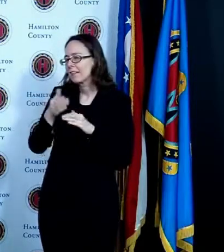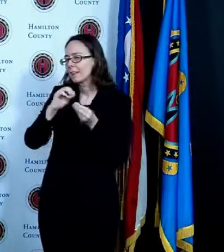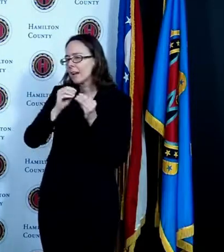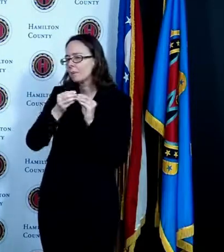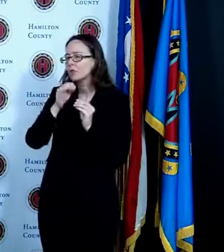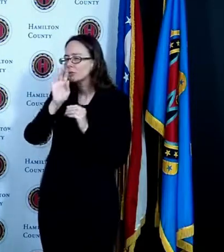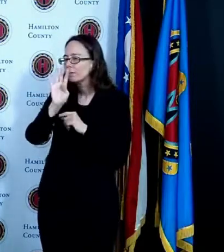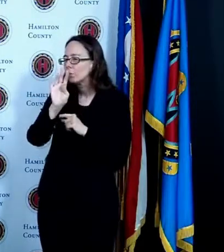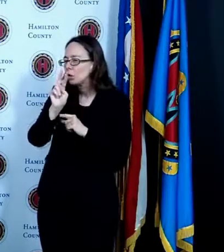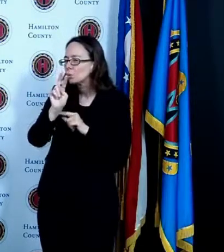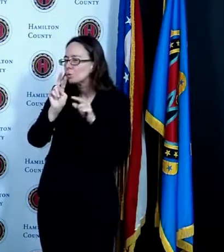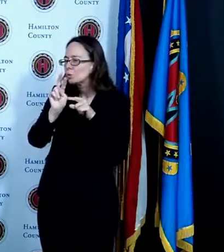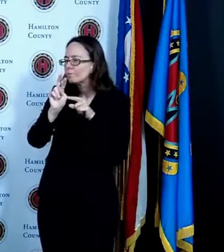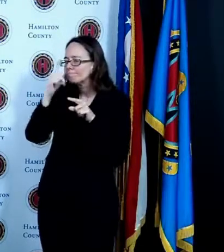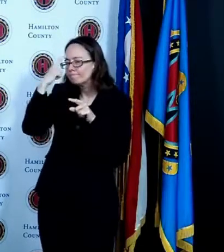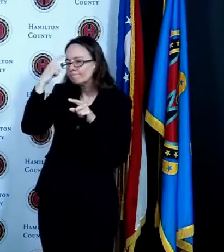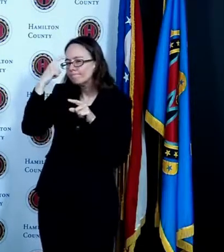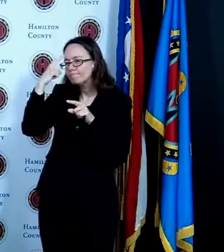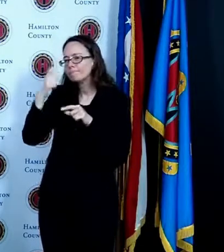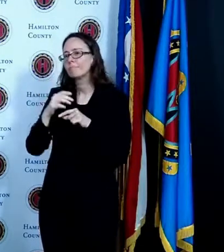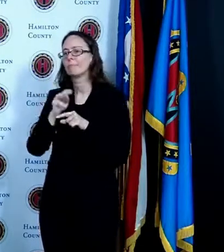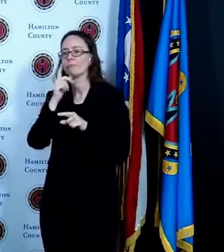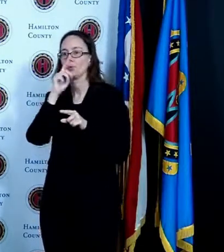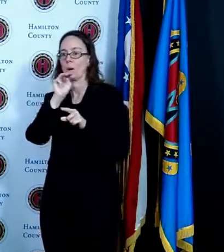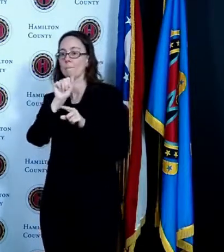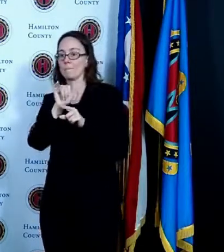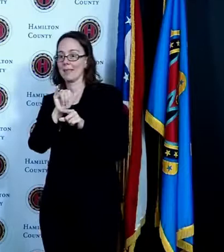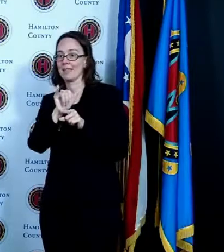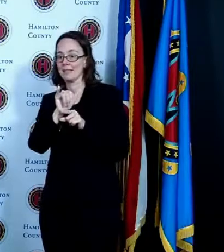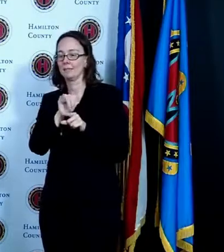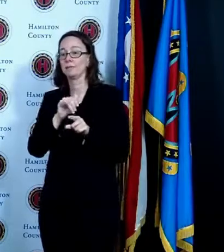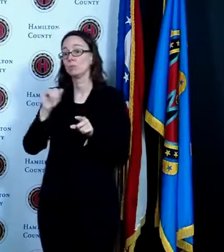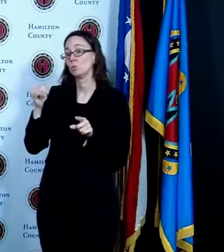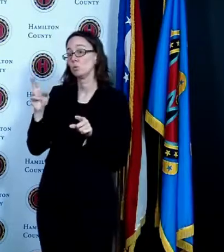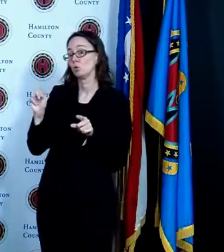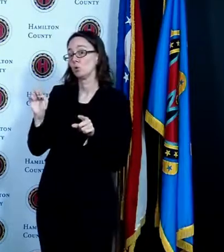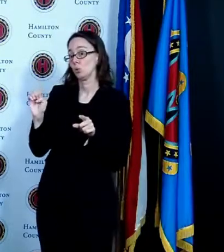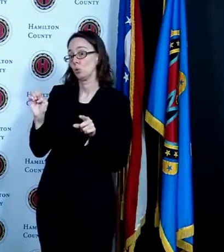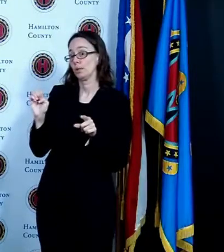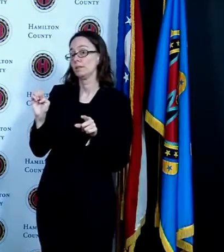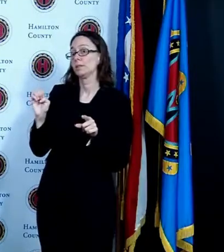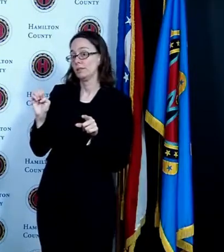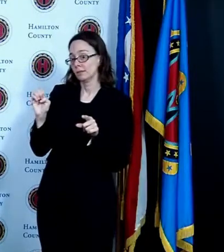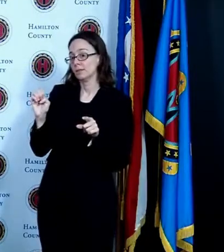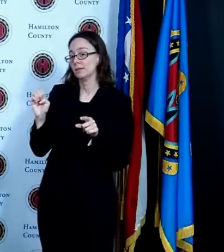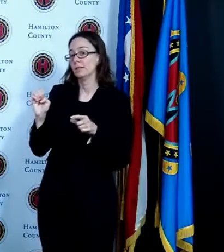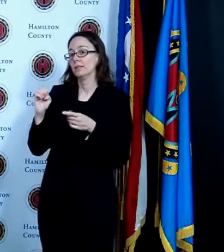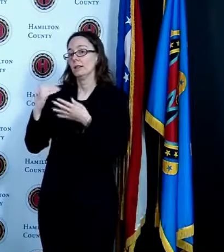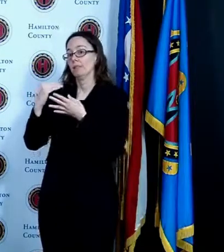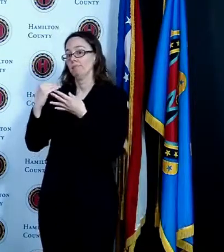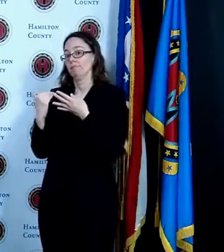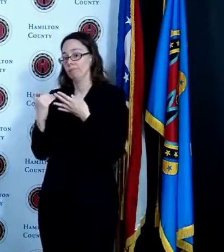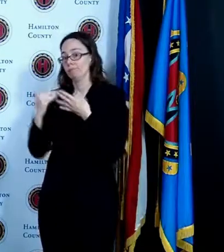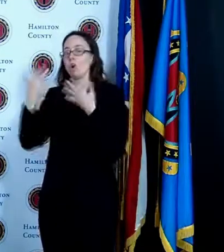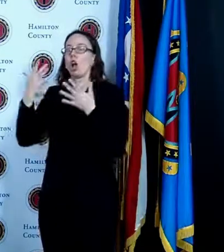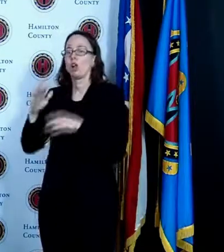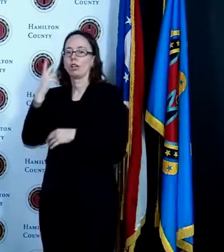remember we're on June 17 so we're midway through the month we've already seen 32 suspected deaths related to overdose in June